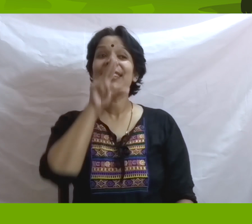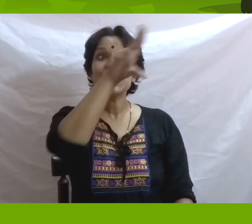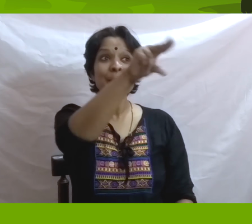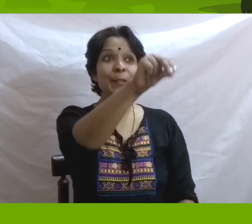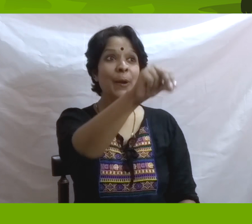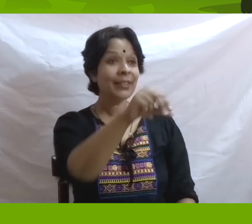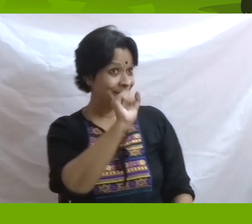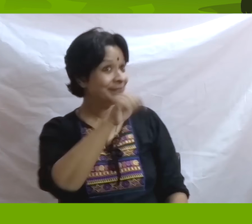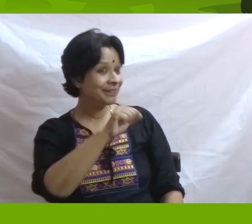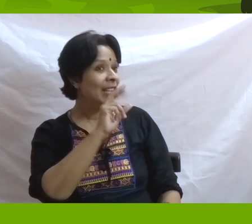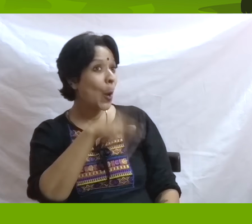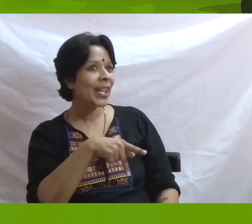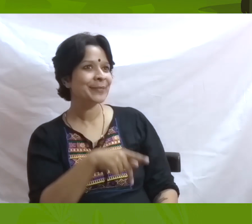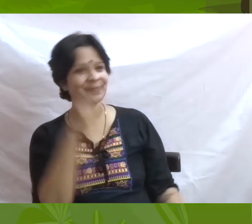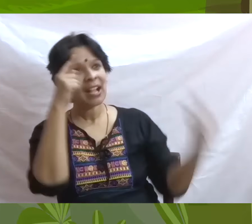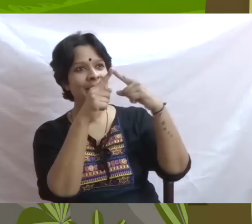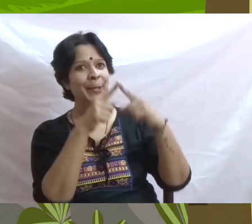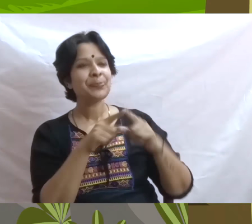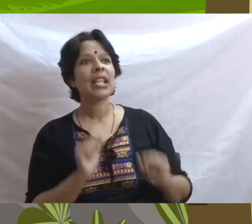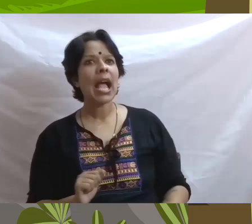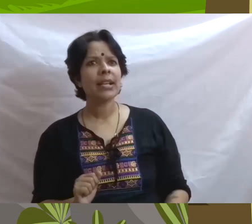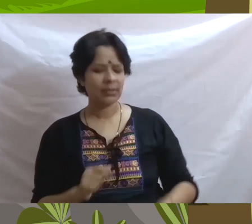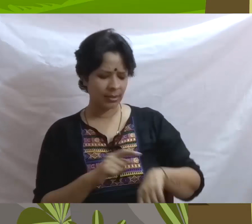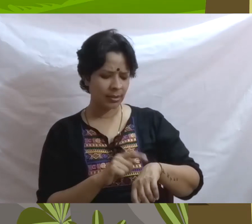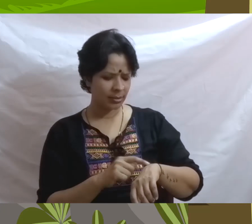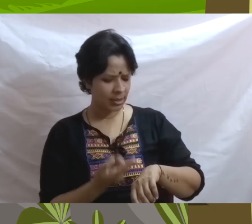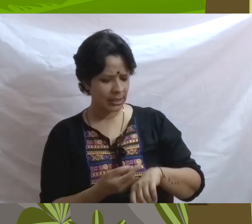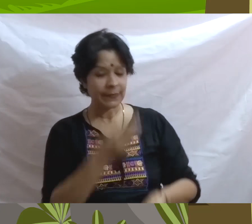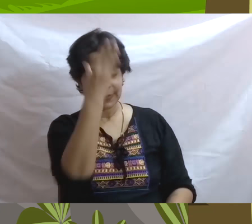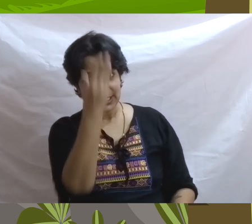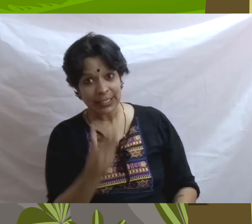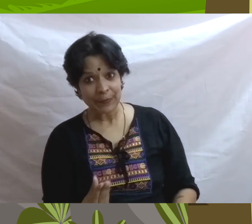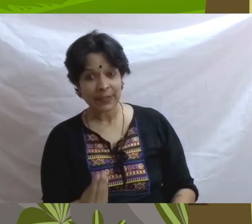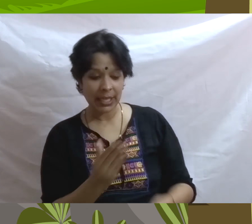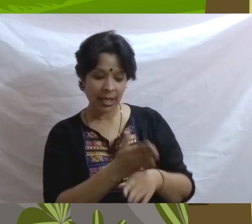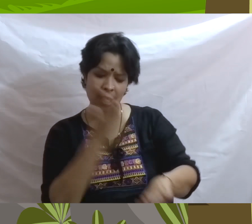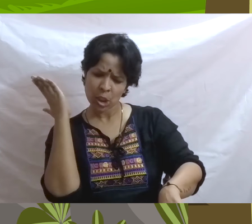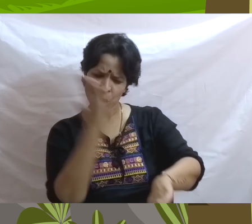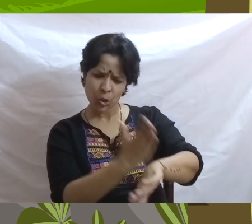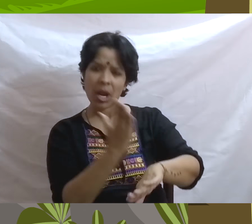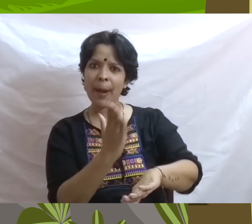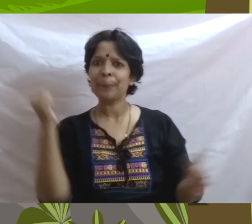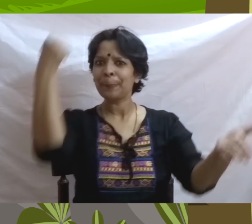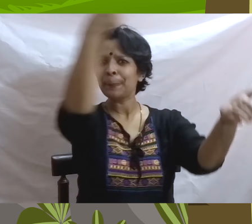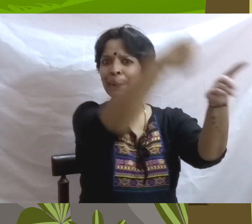The stork gladly accepted the invitation. He arrived at the right time, and with a very good appetite!